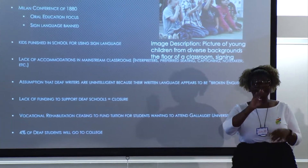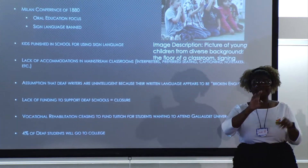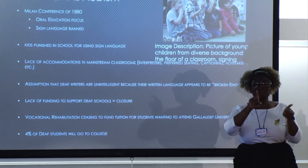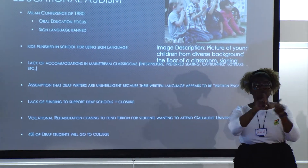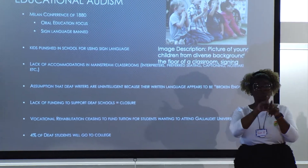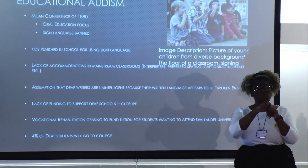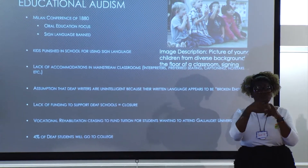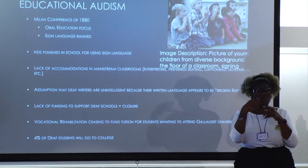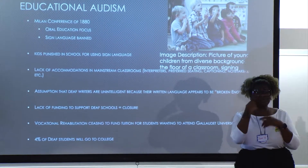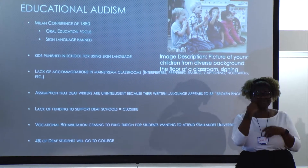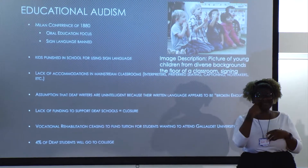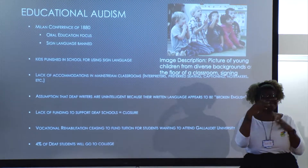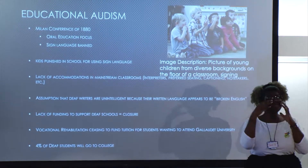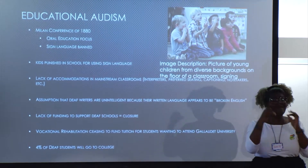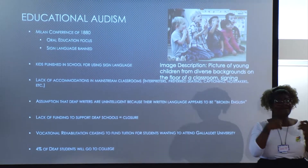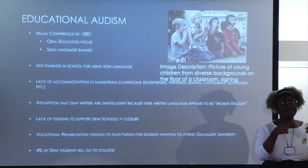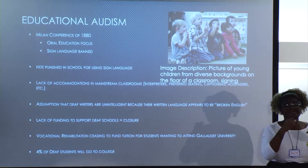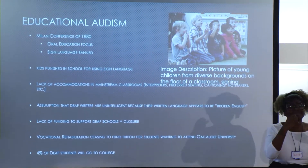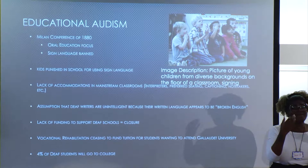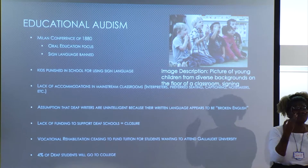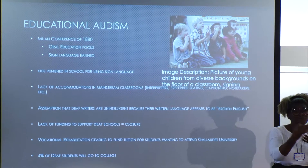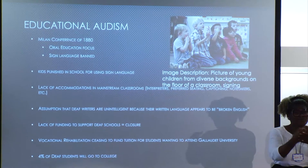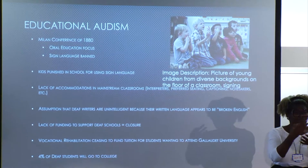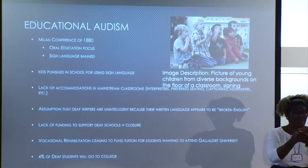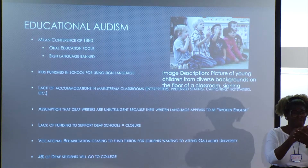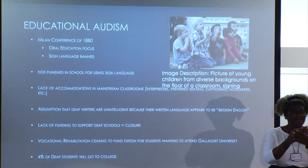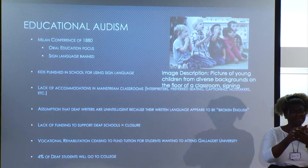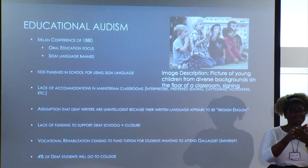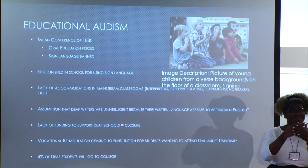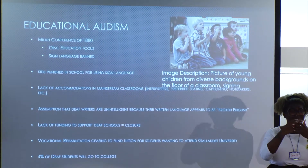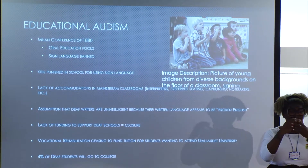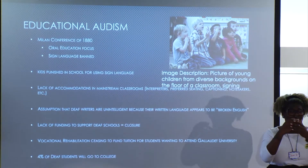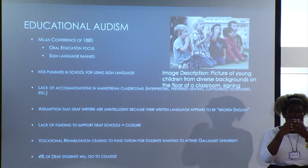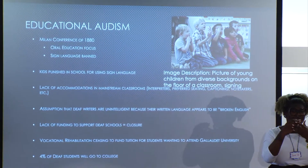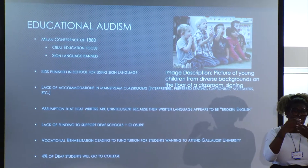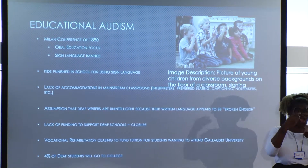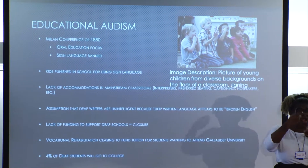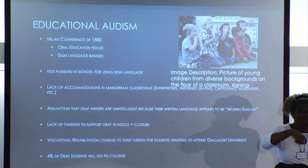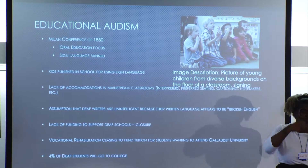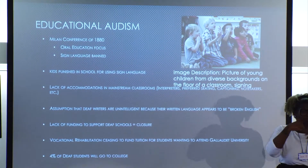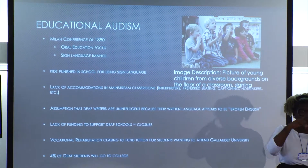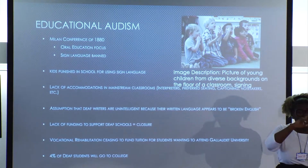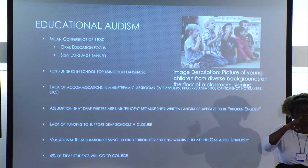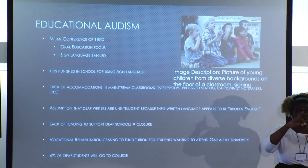Within vocational rehab, oftentimes people